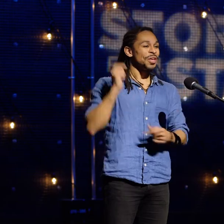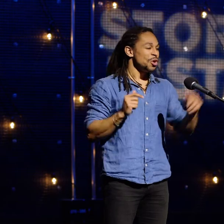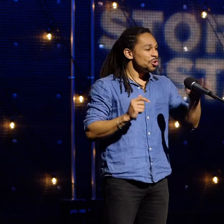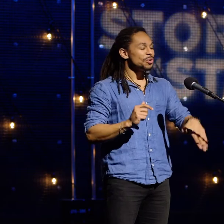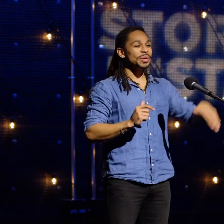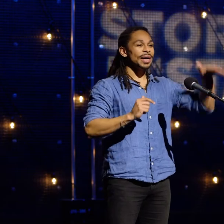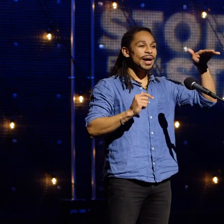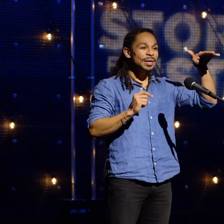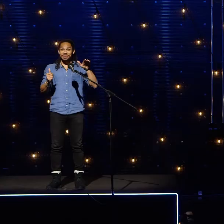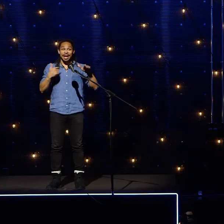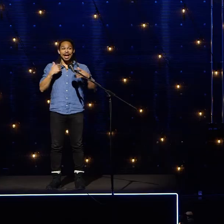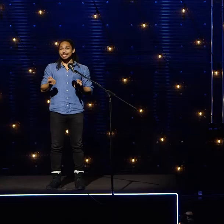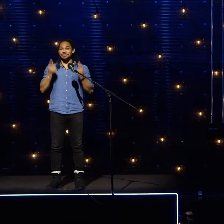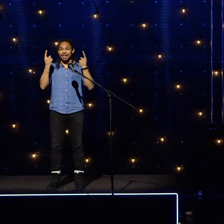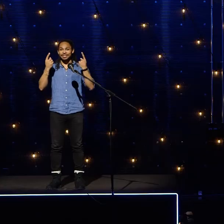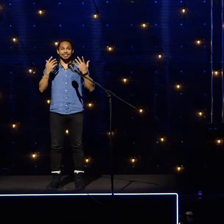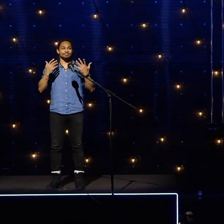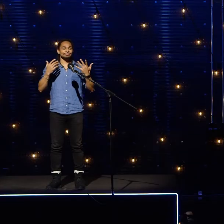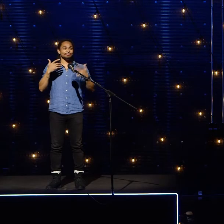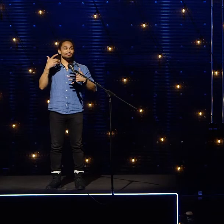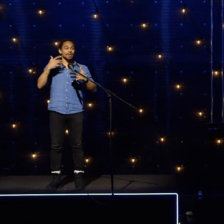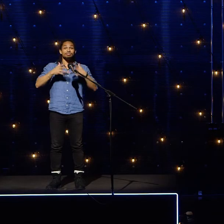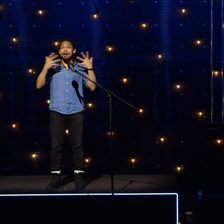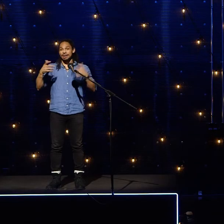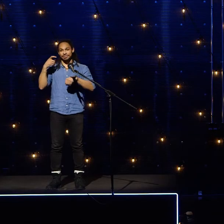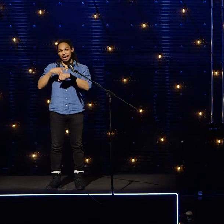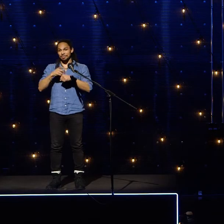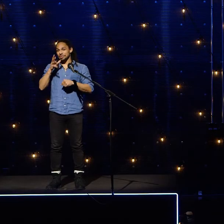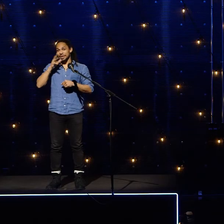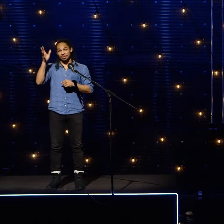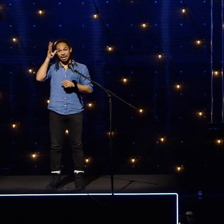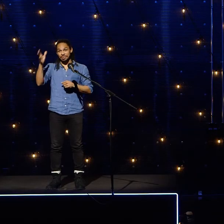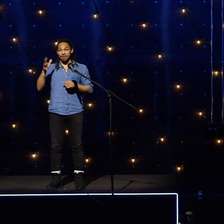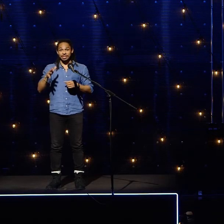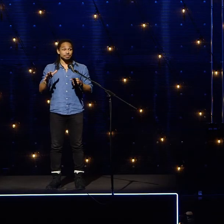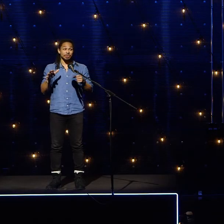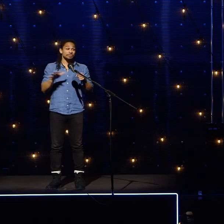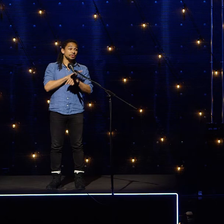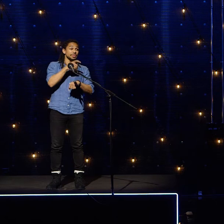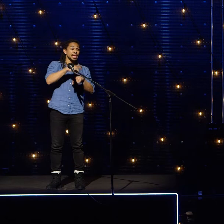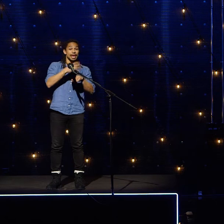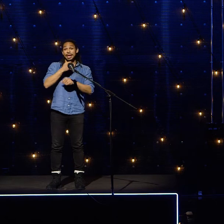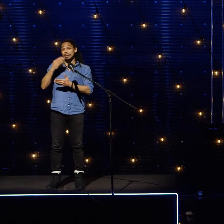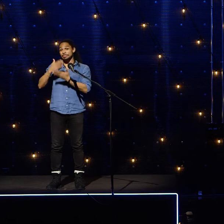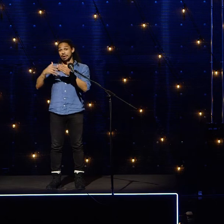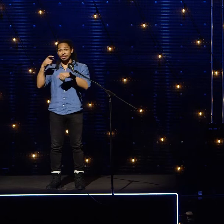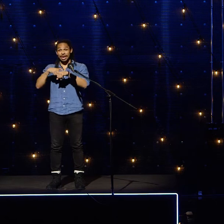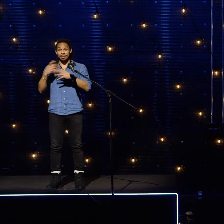Growing up, I spent a lot of time with my grandparents, both full time and part time.